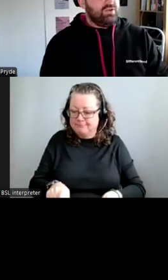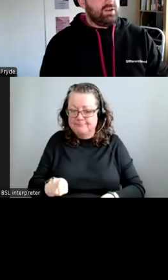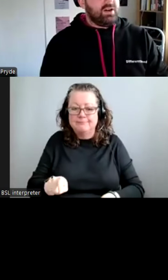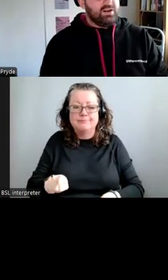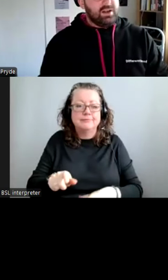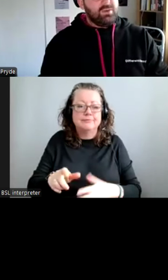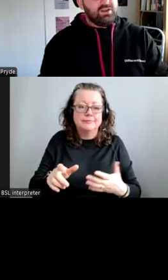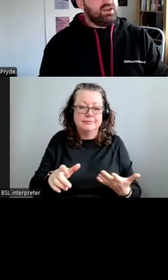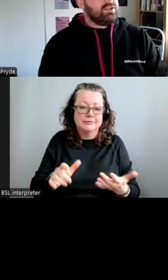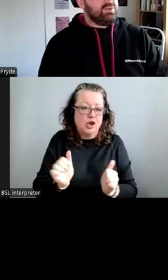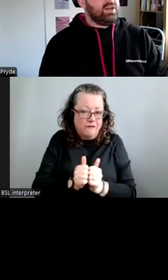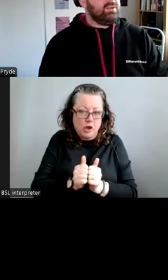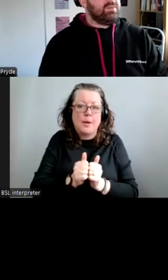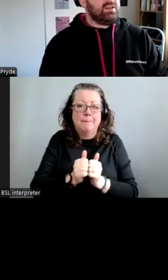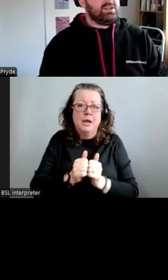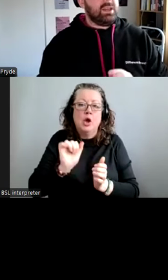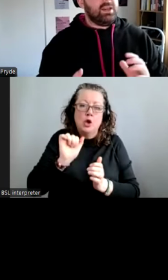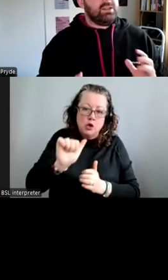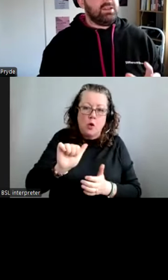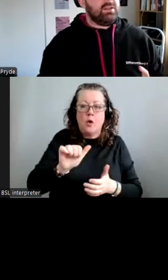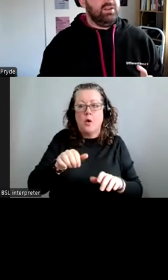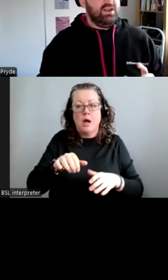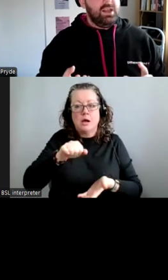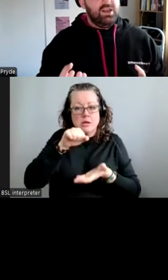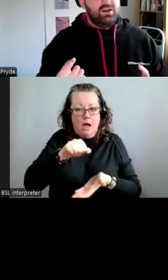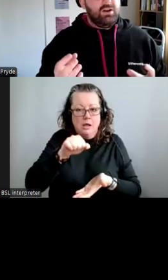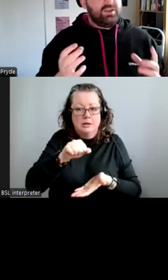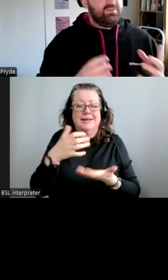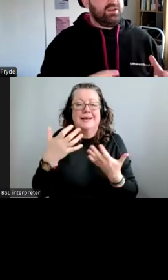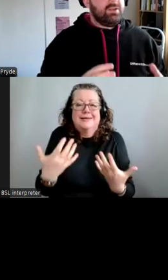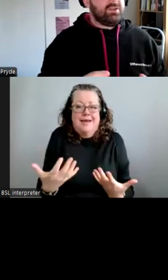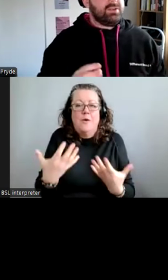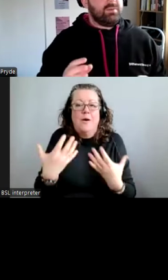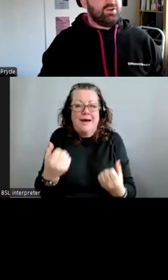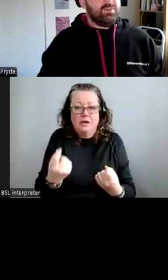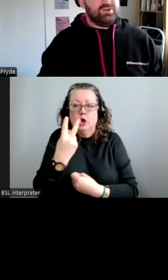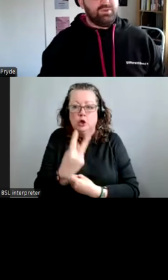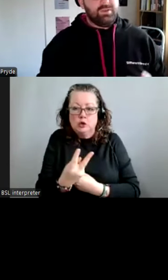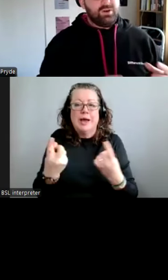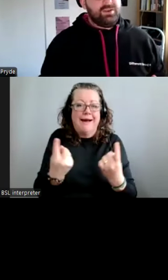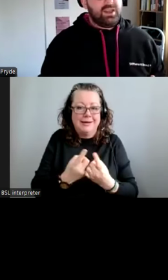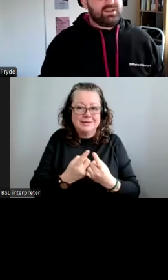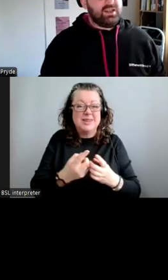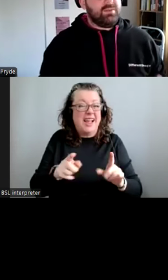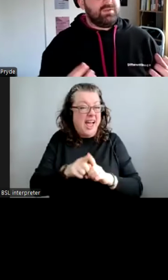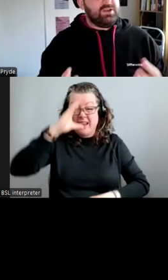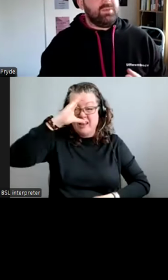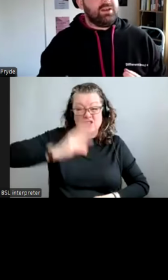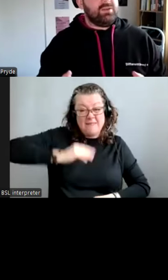Your cart now contains two items, and it's the idea of keeping users informed, both with context and with feedback,